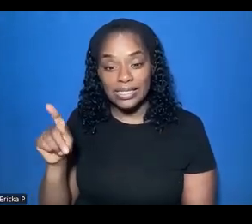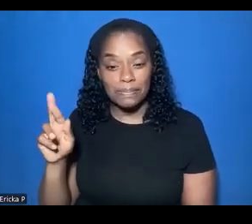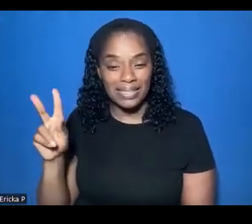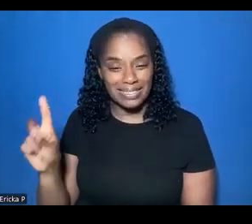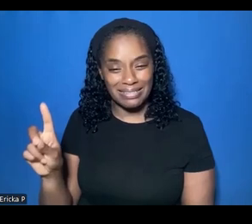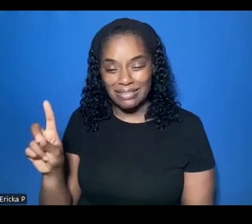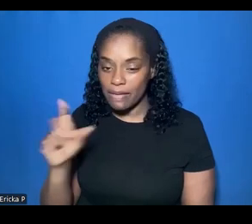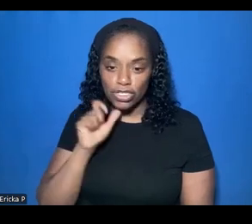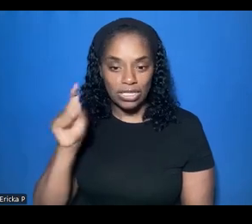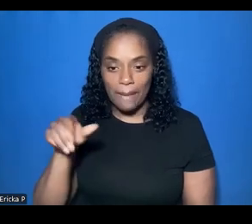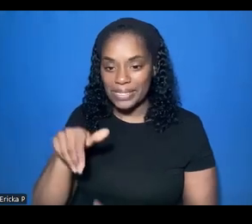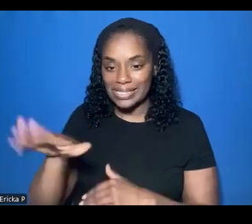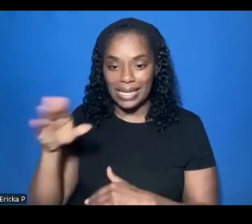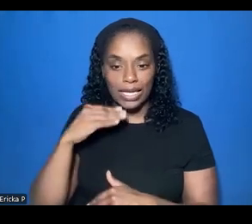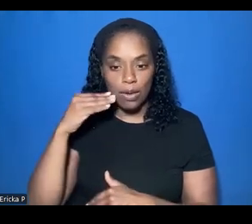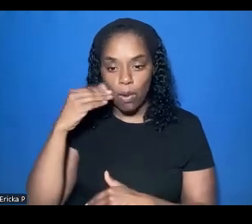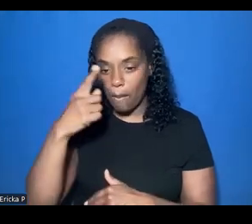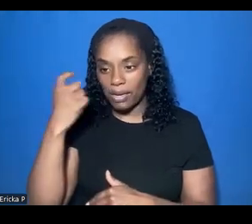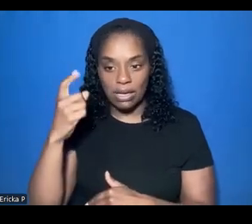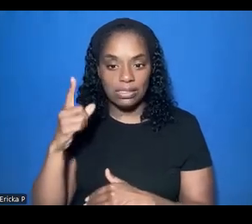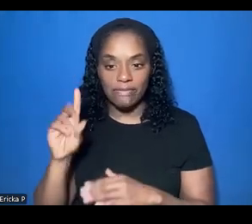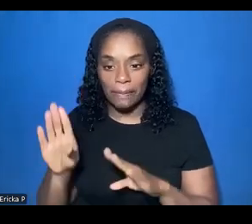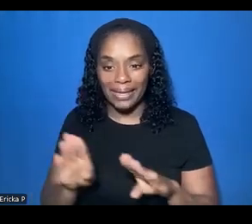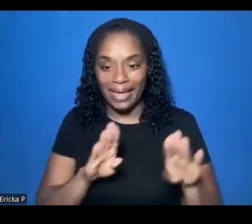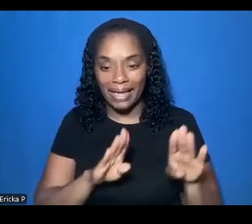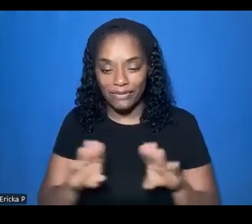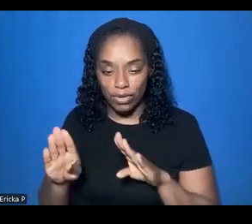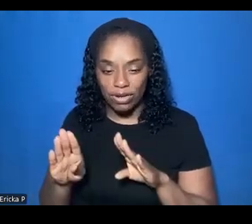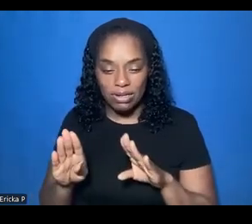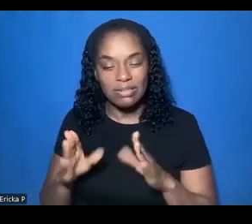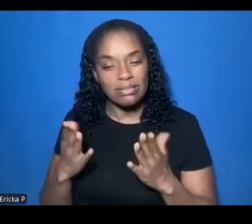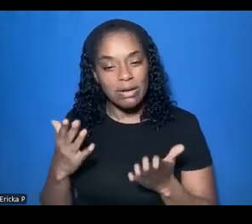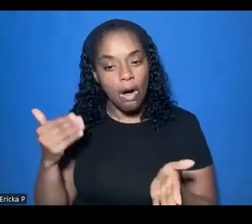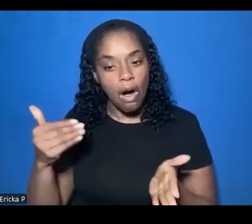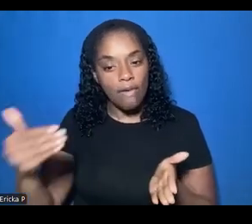just to send them home because of the behaviors. Many times students with that do